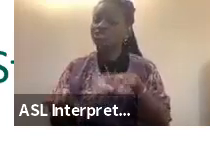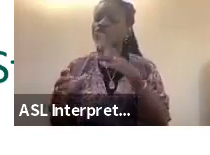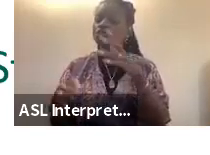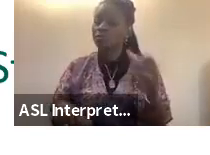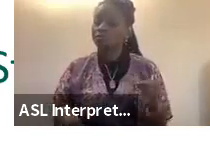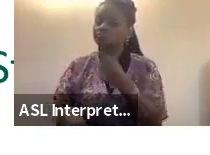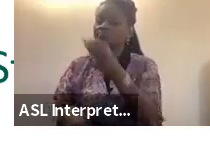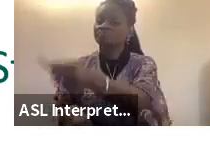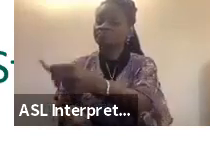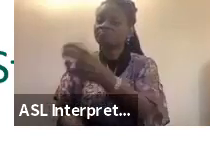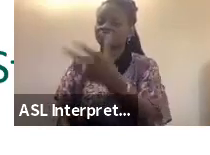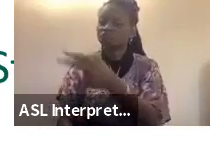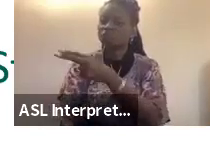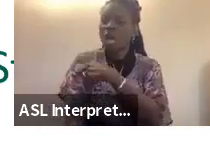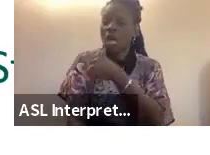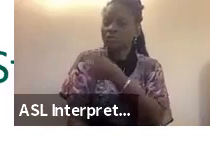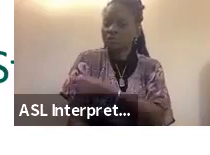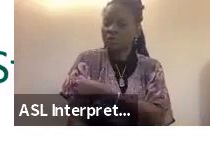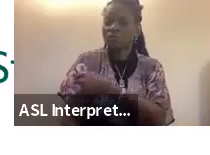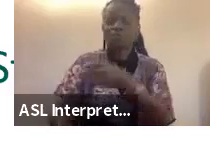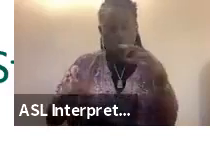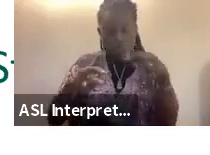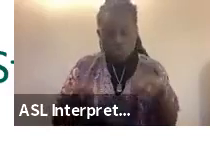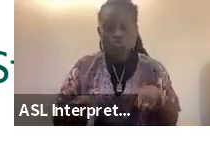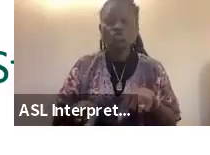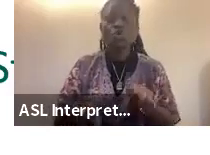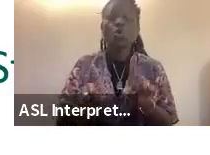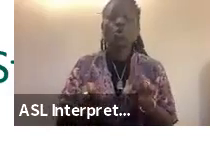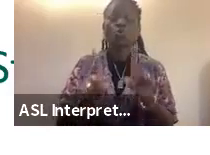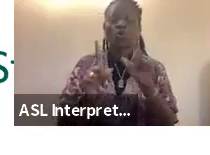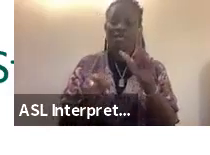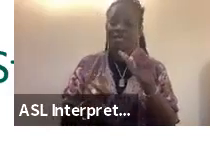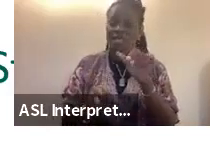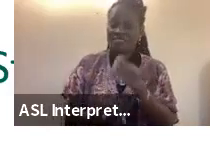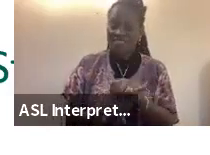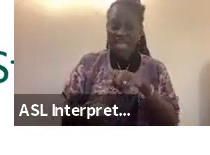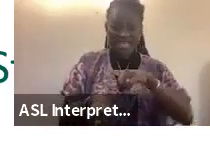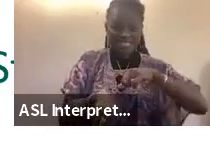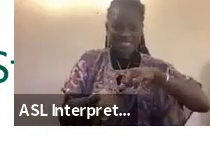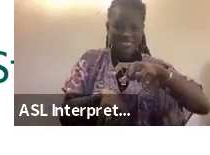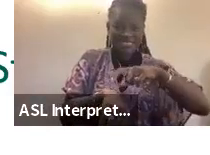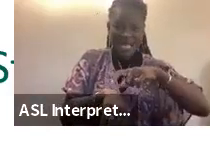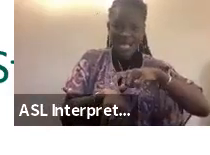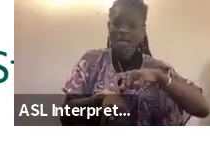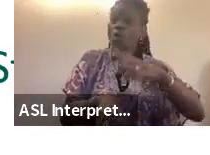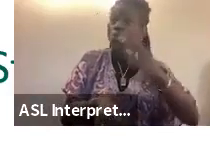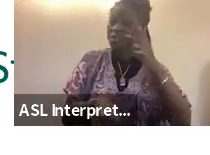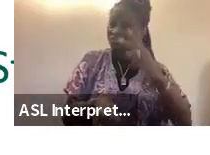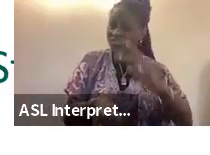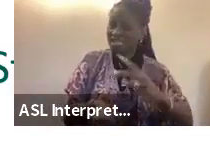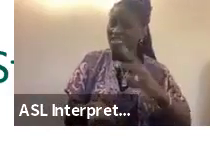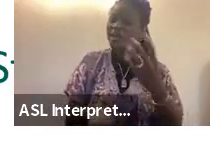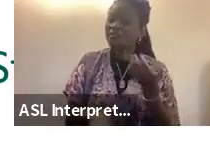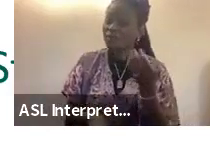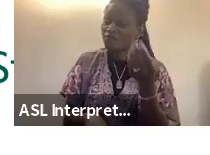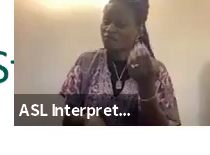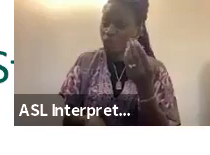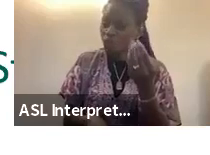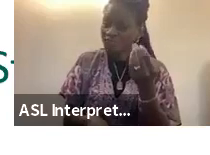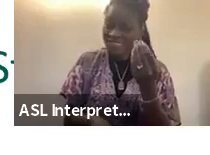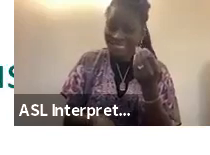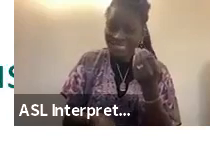we saw this increase to a rate that was 14 times that as Vaccinated residents.